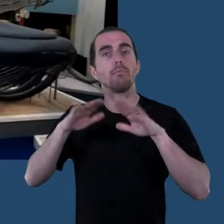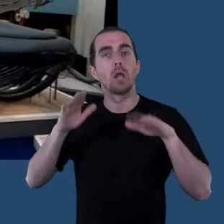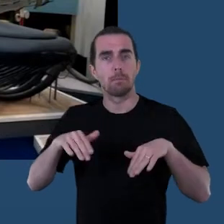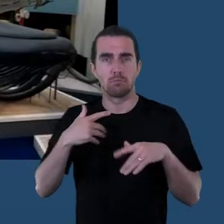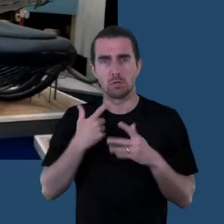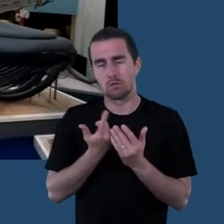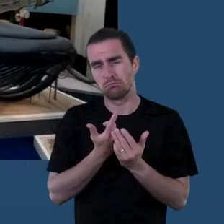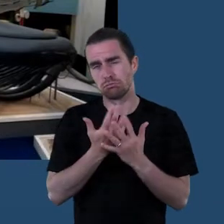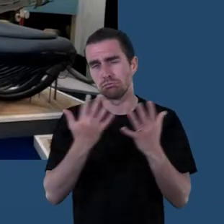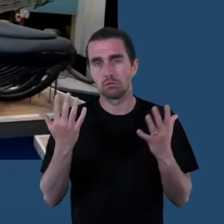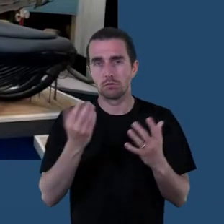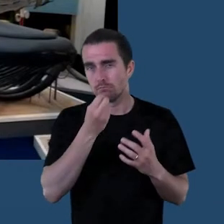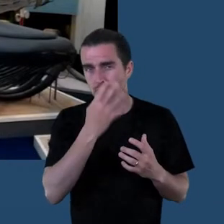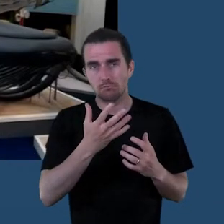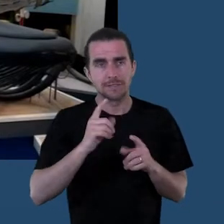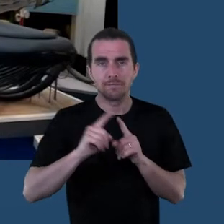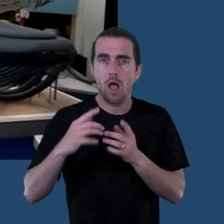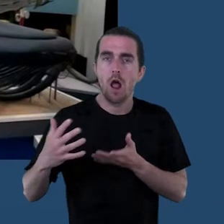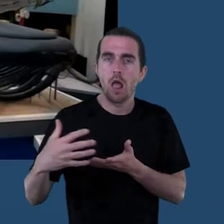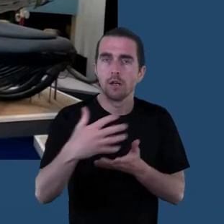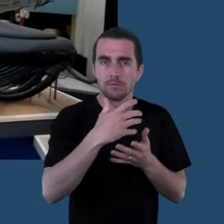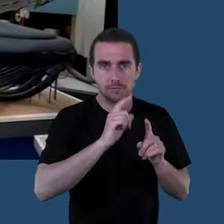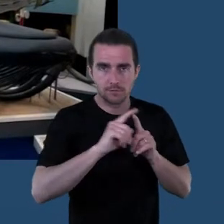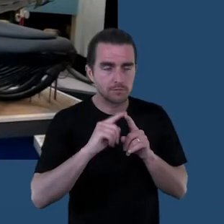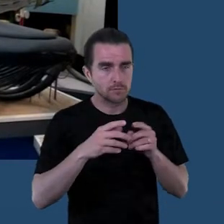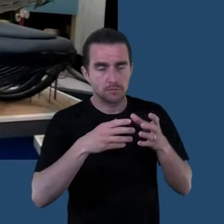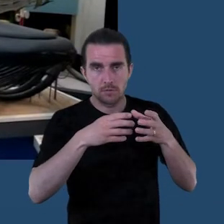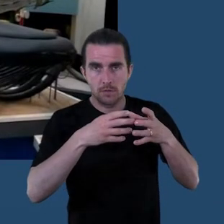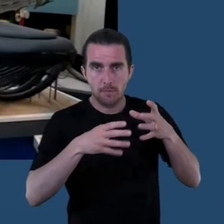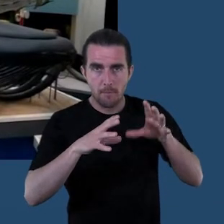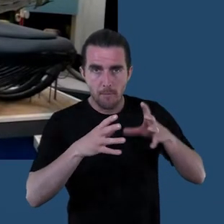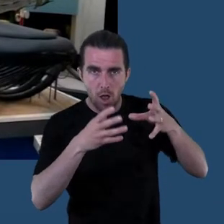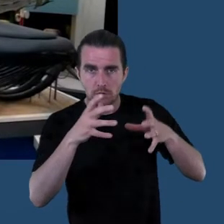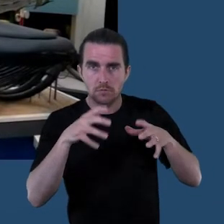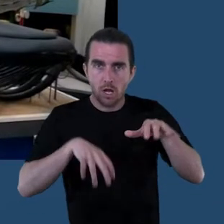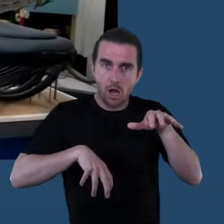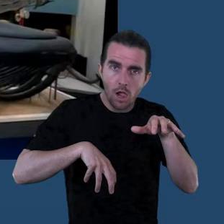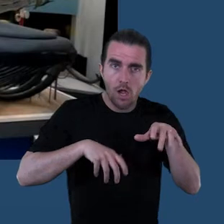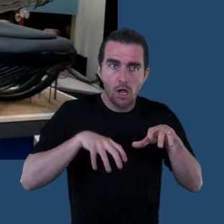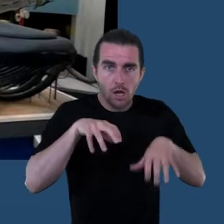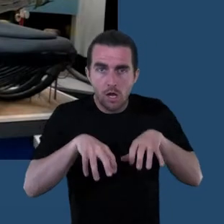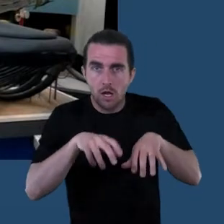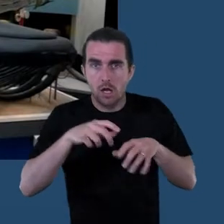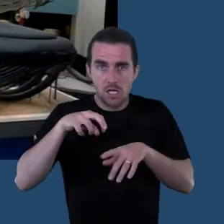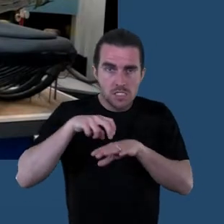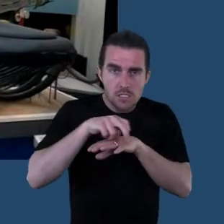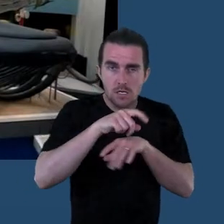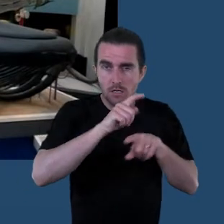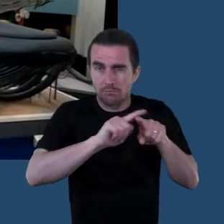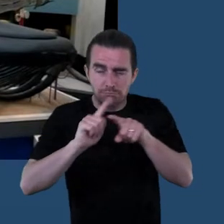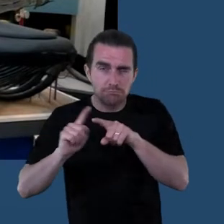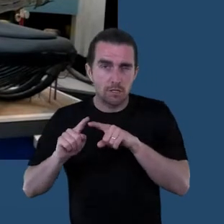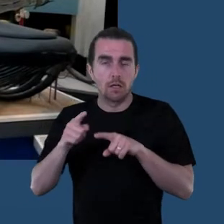we have a fascinating collection of models, some beautiful historical models that as Richard said,